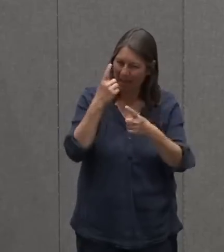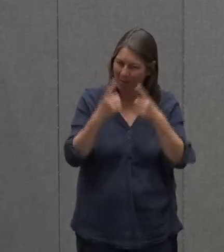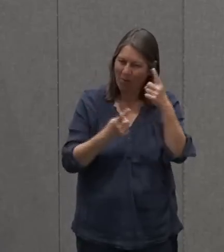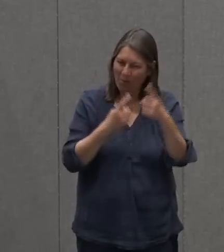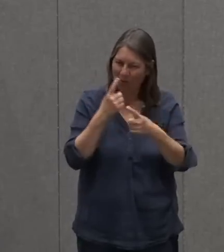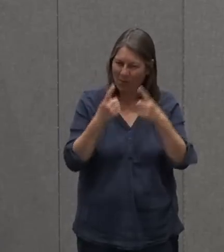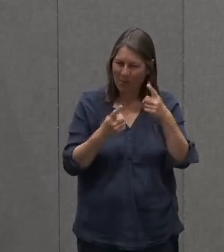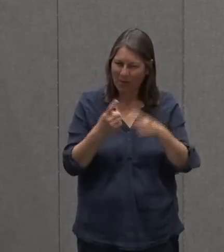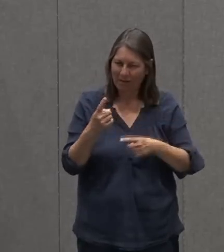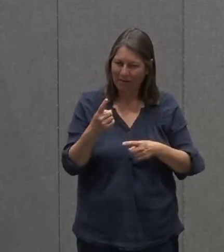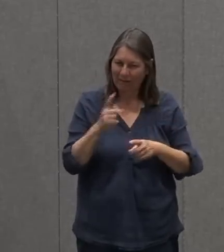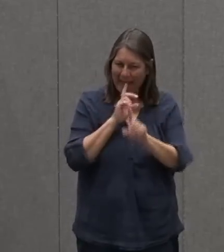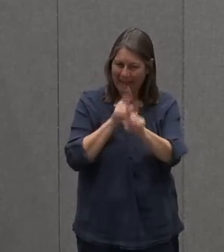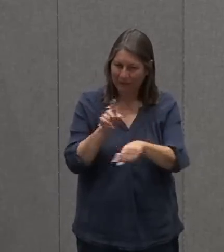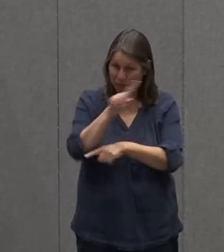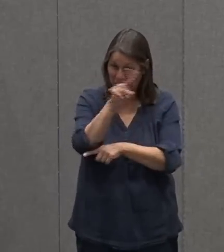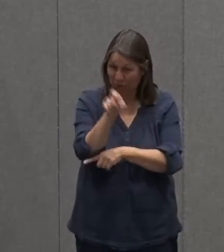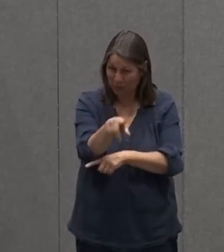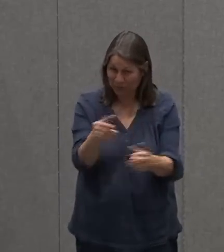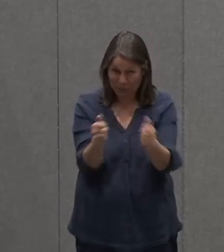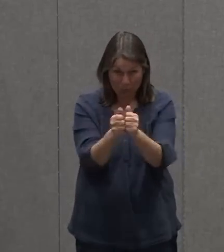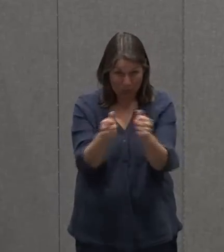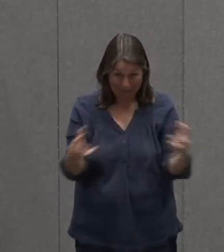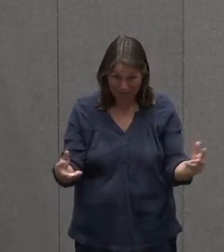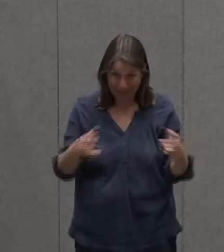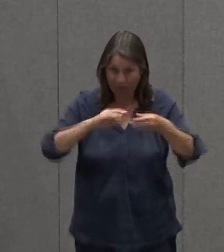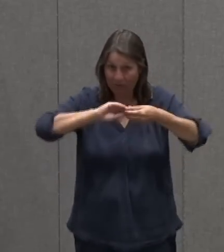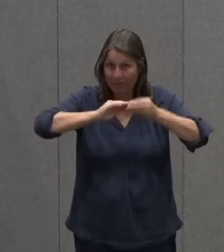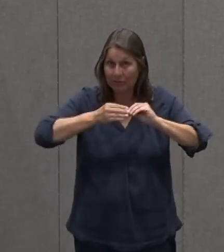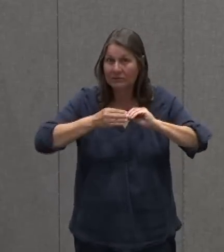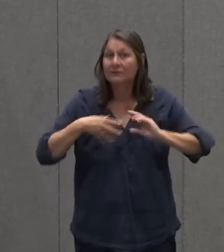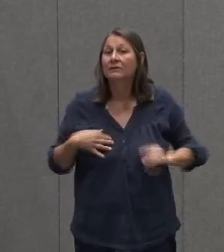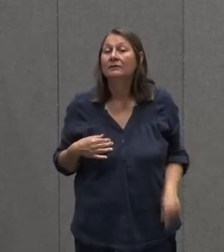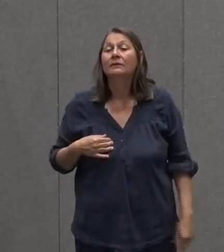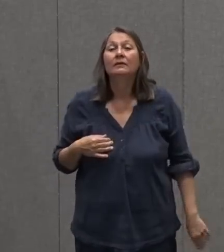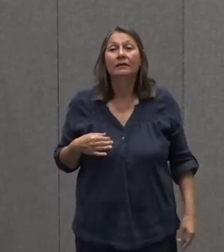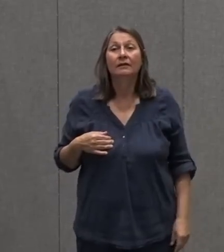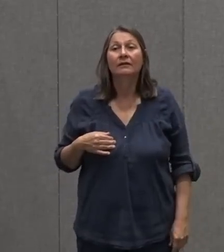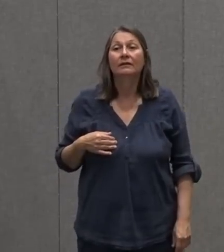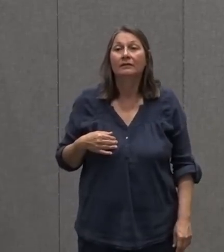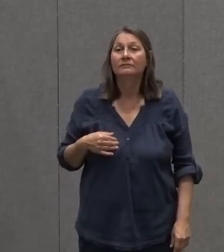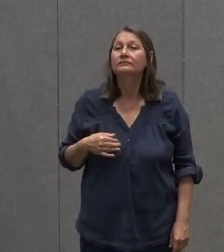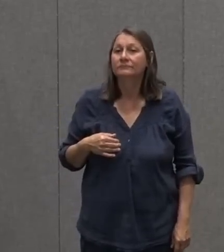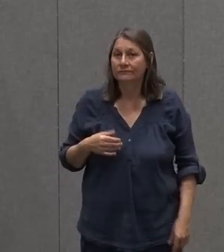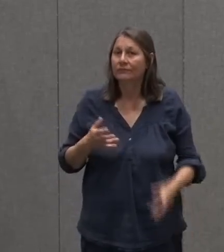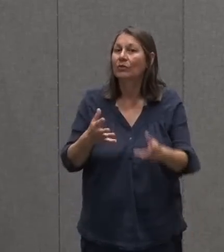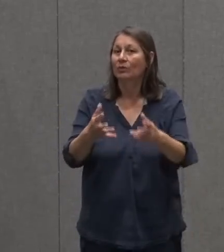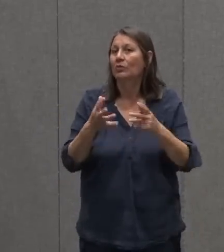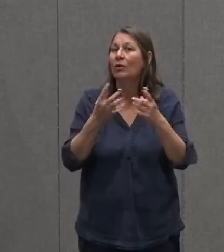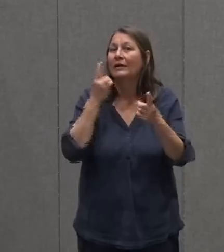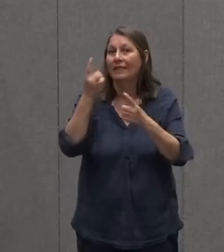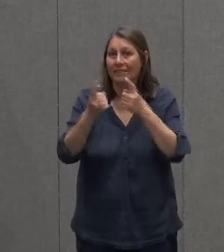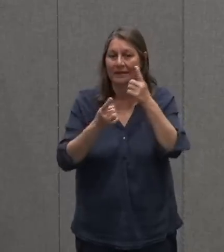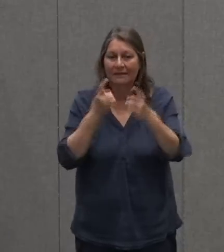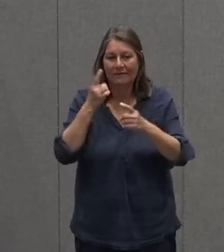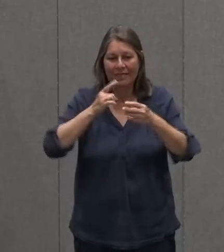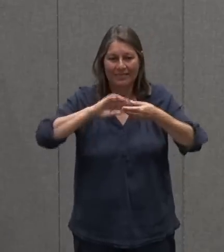that didn't have any numbers? Well, we really wanna think about those numbers in terms of the relationships